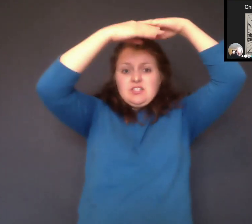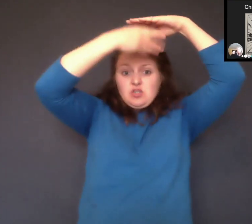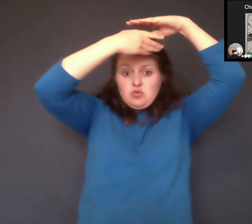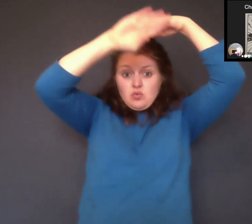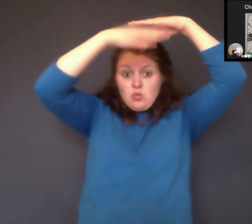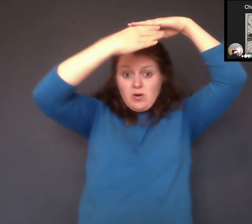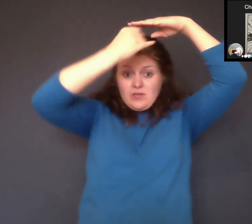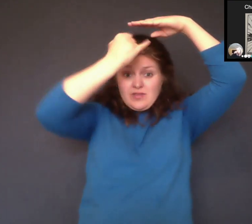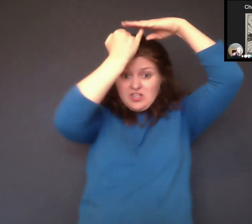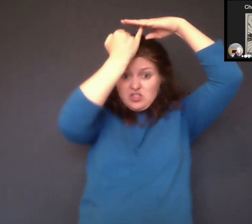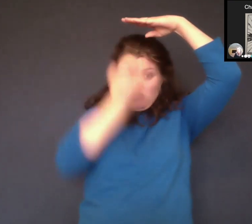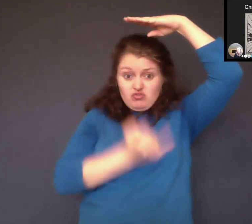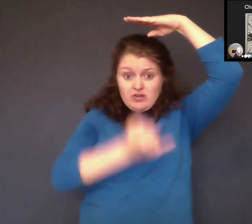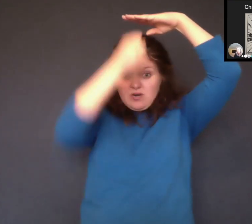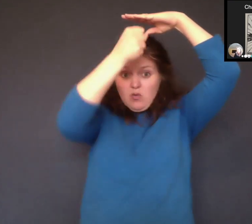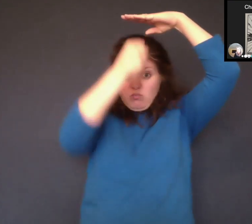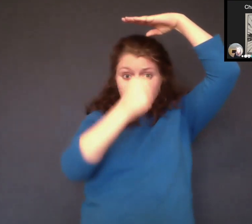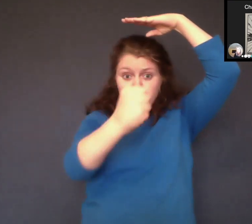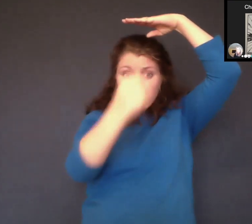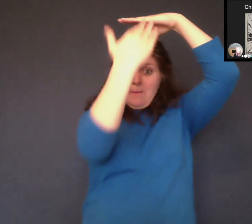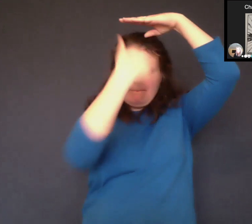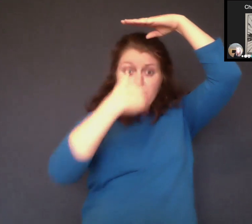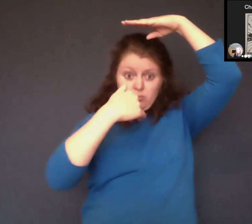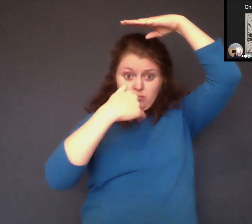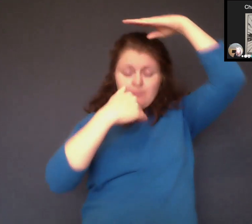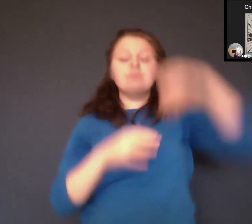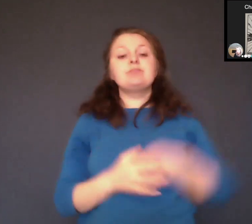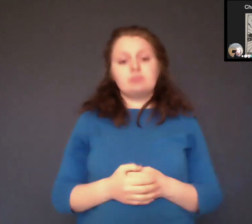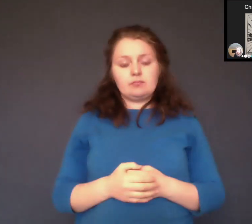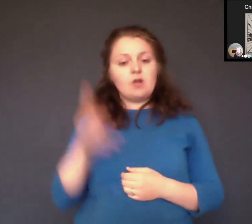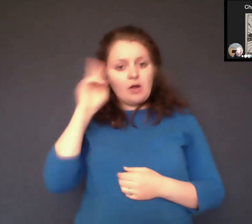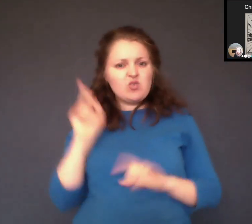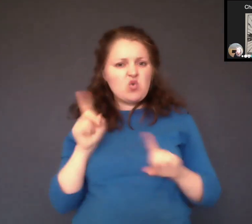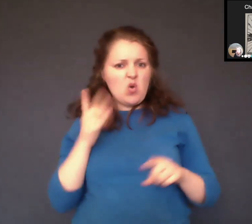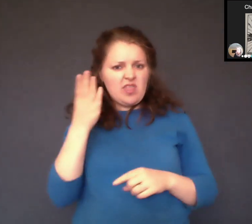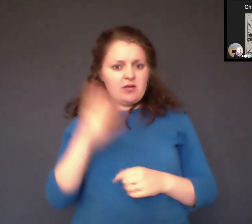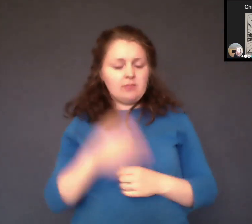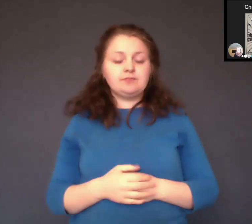in the attic that's what he's going into it was hard work hauling himself up but he knew when